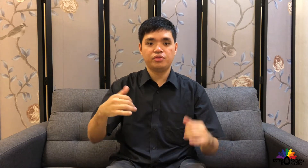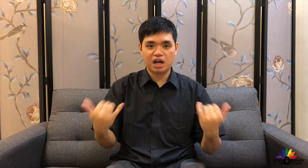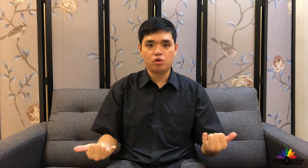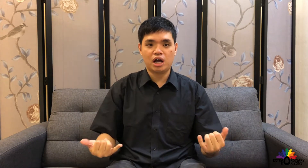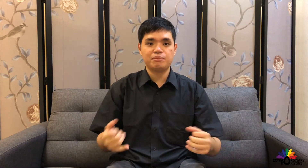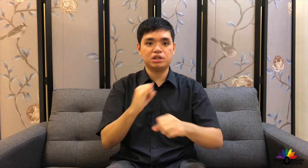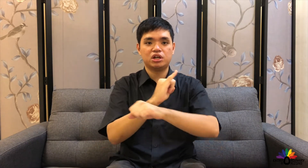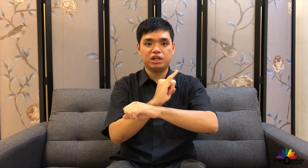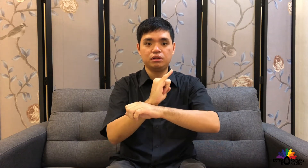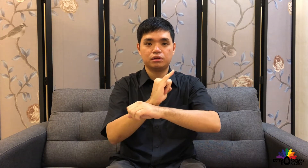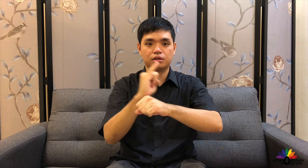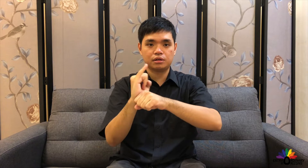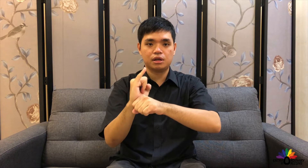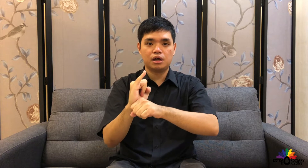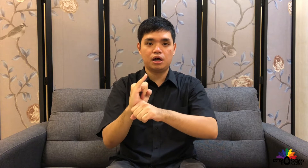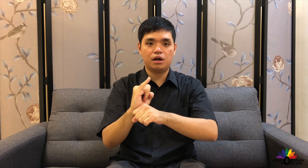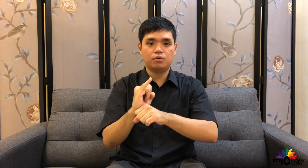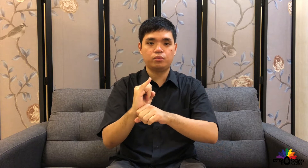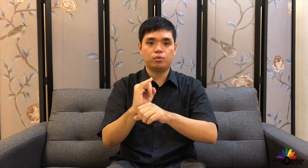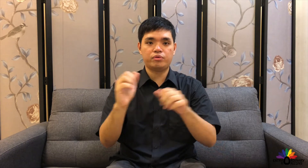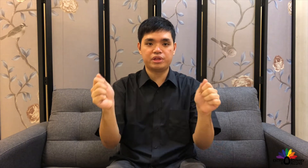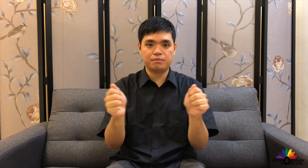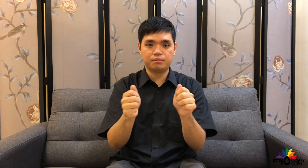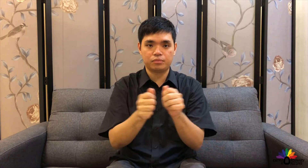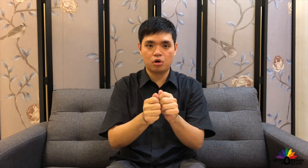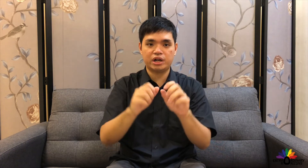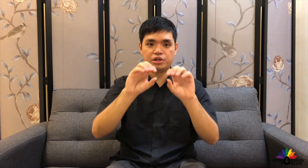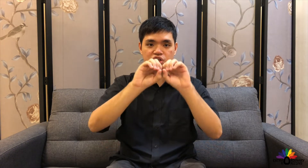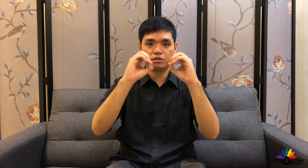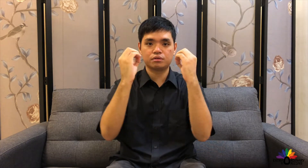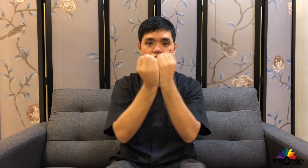Now, I'm interning with the organisation